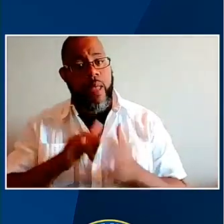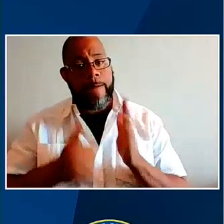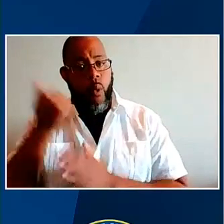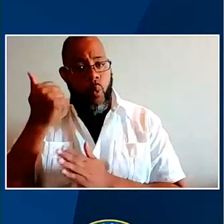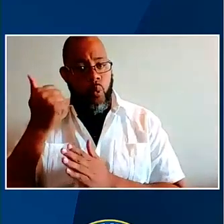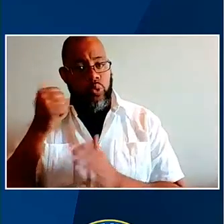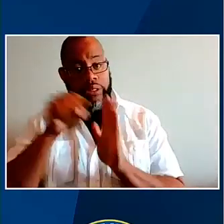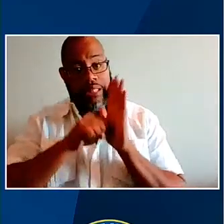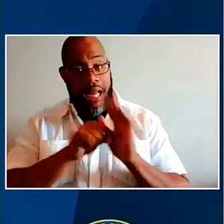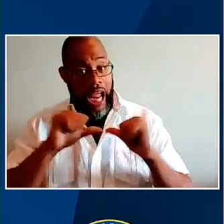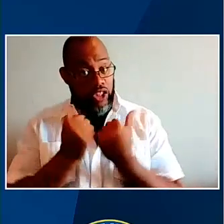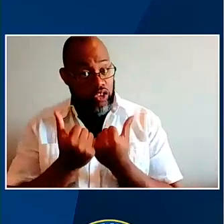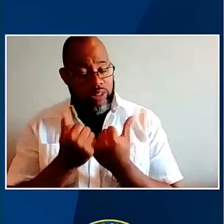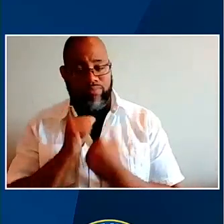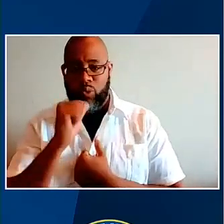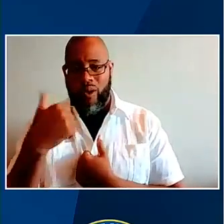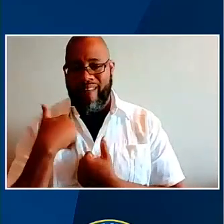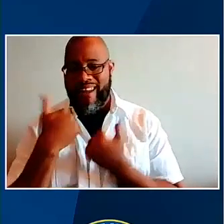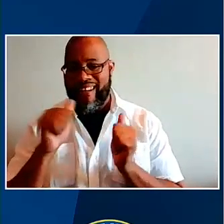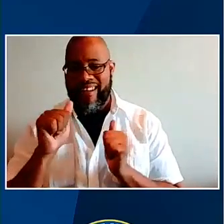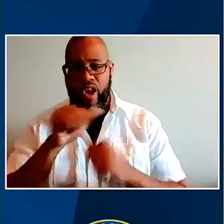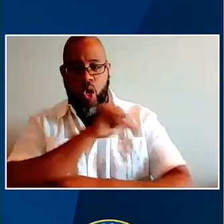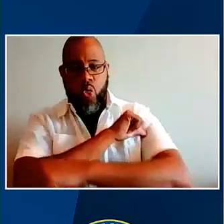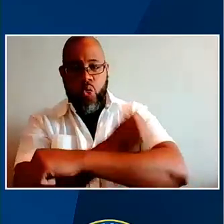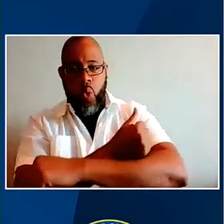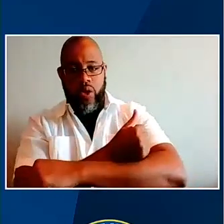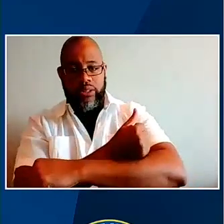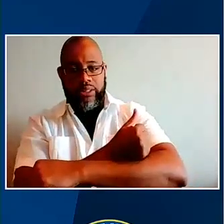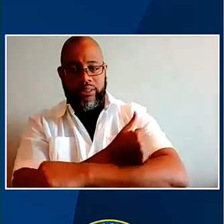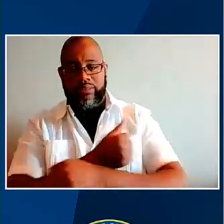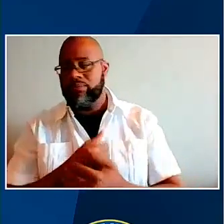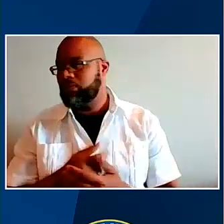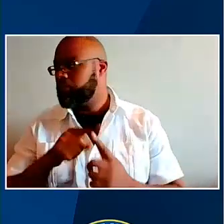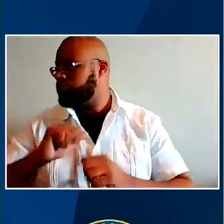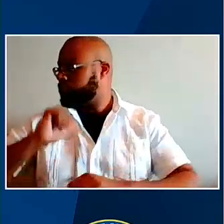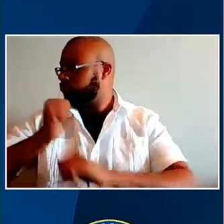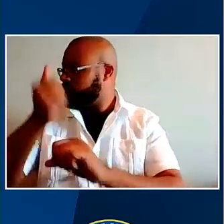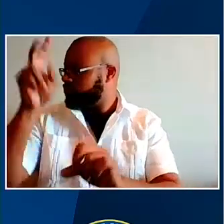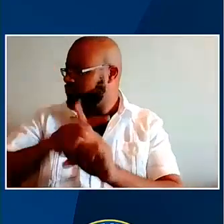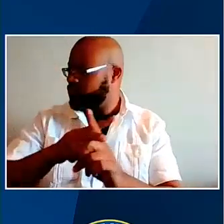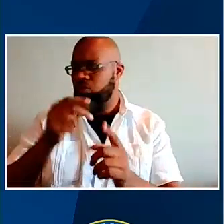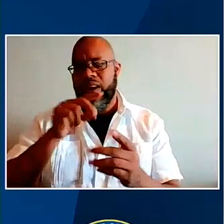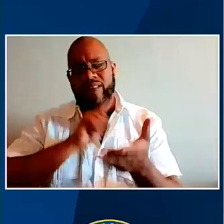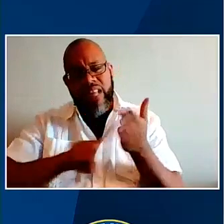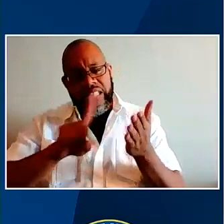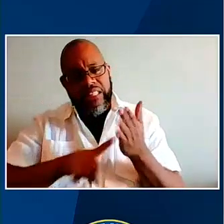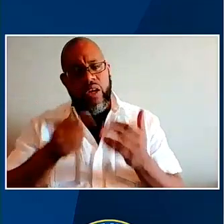agencies do not have any authority to impose or investigate or enforce UDAP